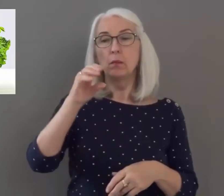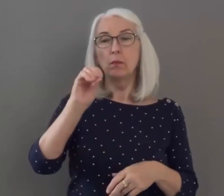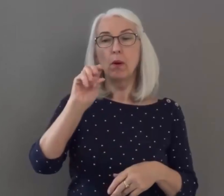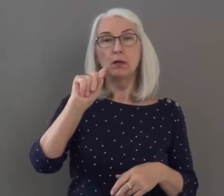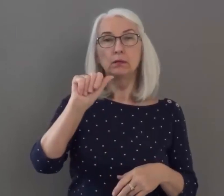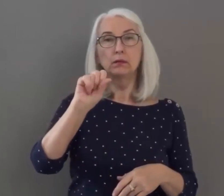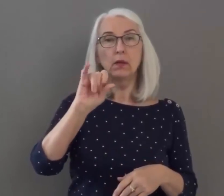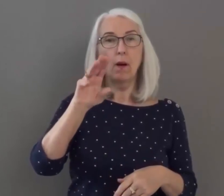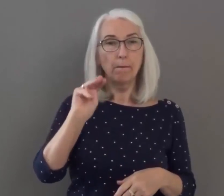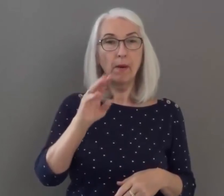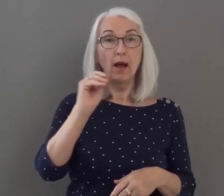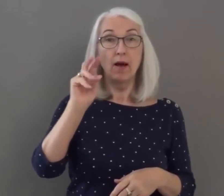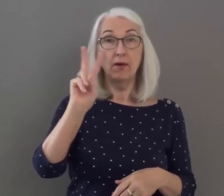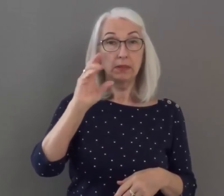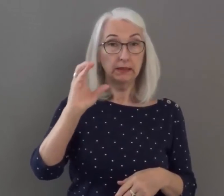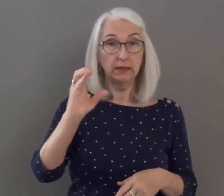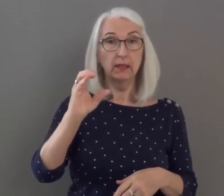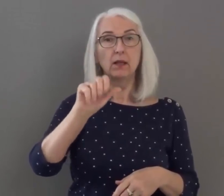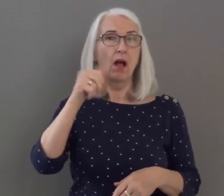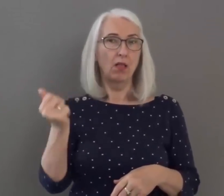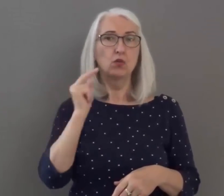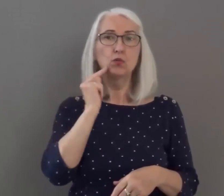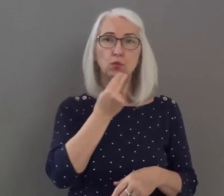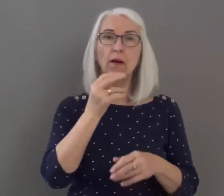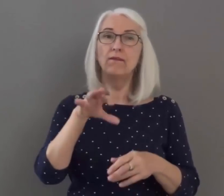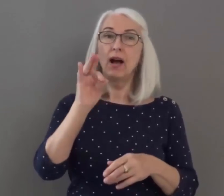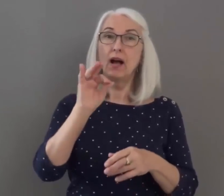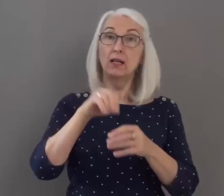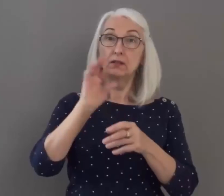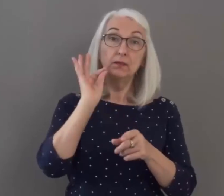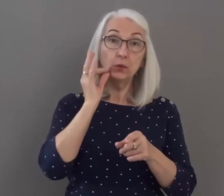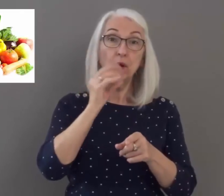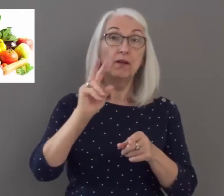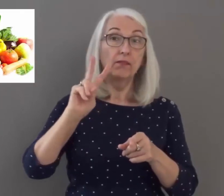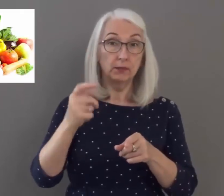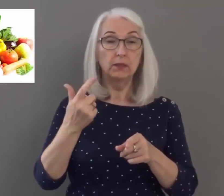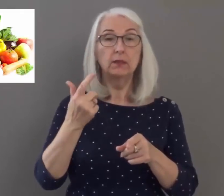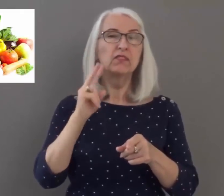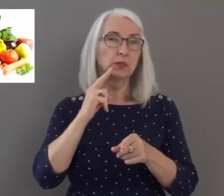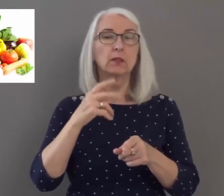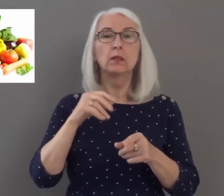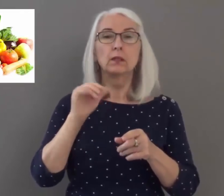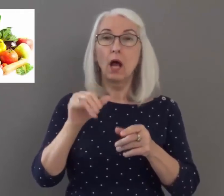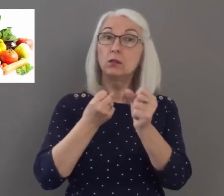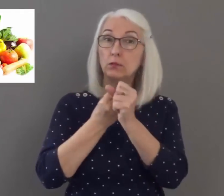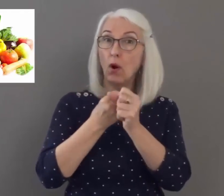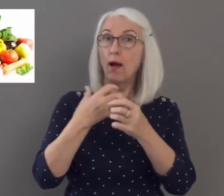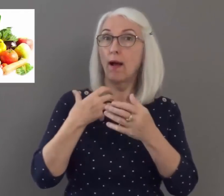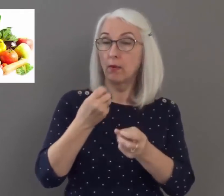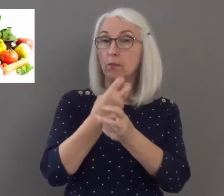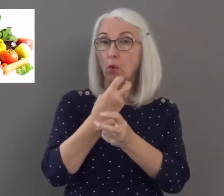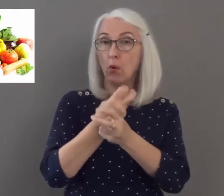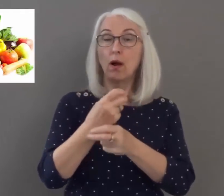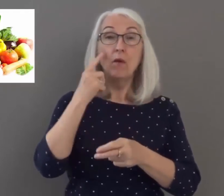Potassium and vitamin C are other nutrients found in fruits and vegetables that support healthy bones.